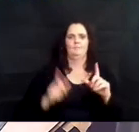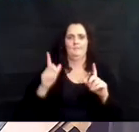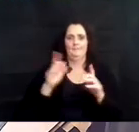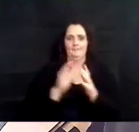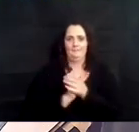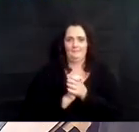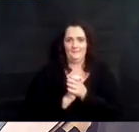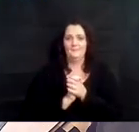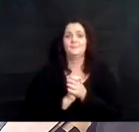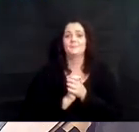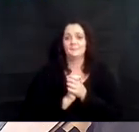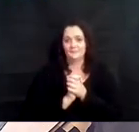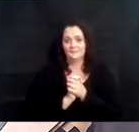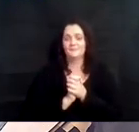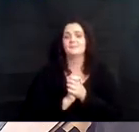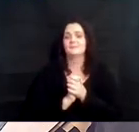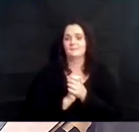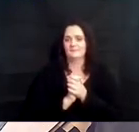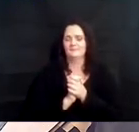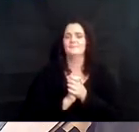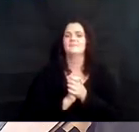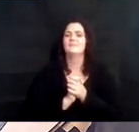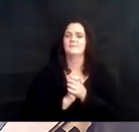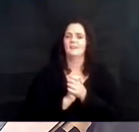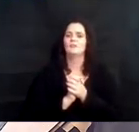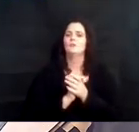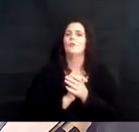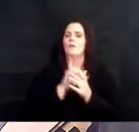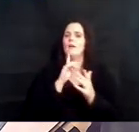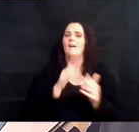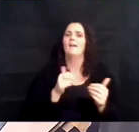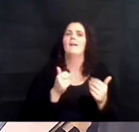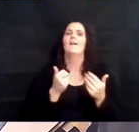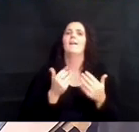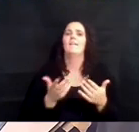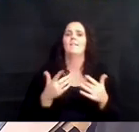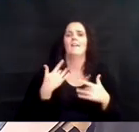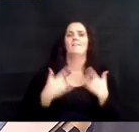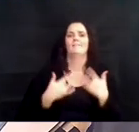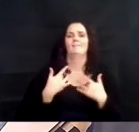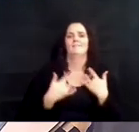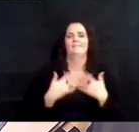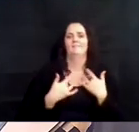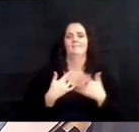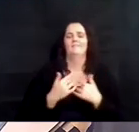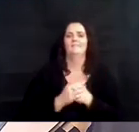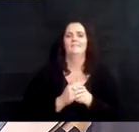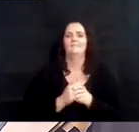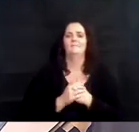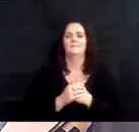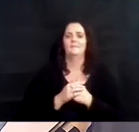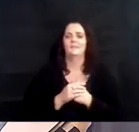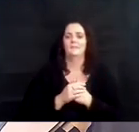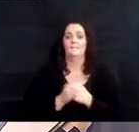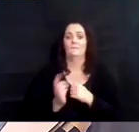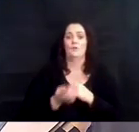And now, we're going to go through the process of bringing motion to it, animation, so the first thing I'm going to do is, I'm gonna take a frame,